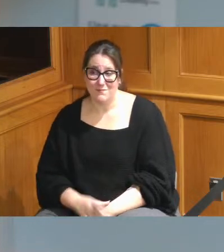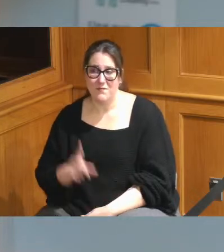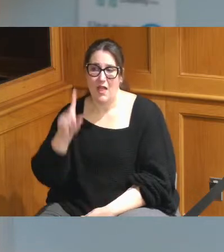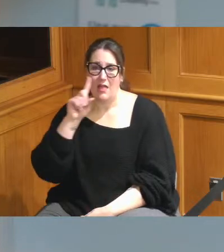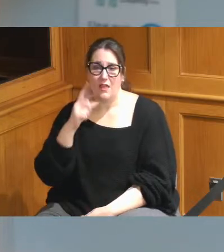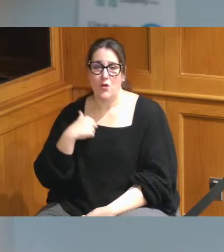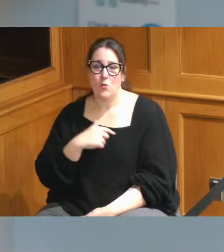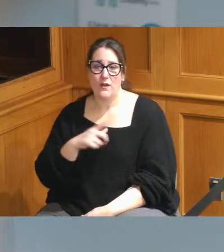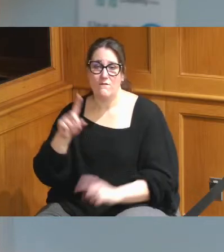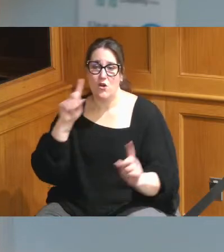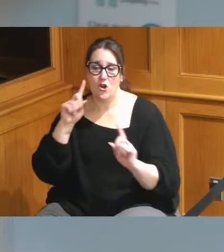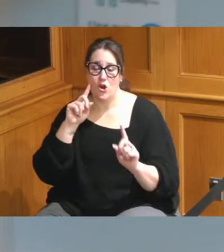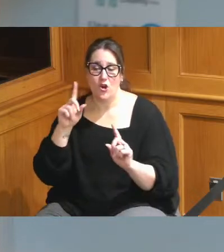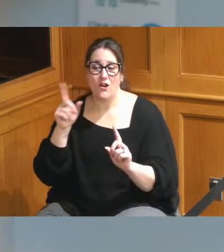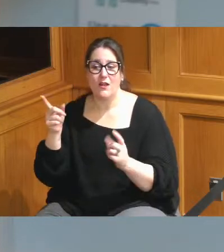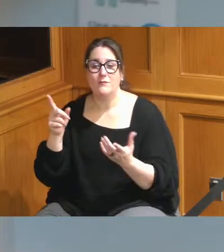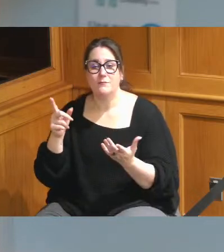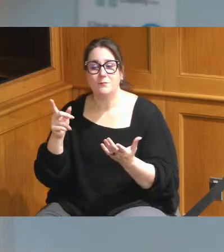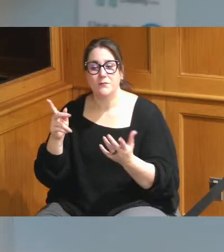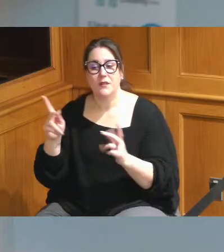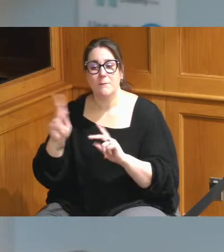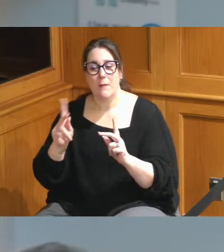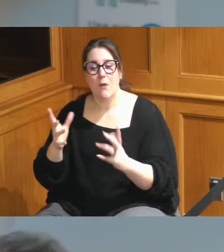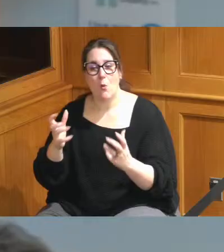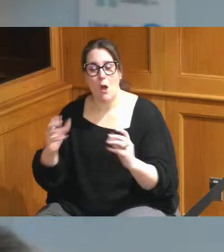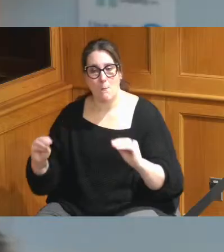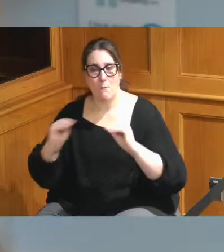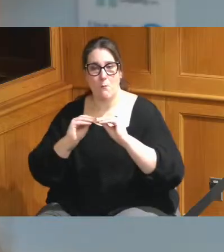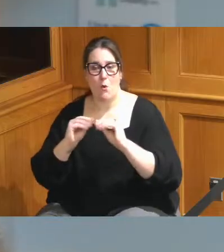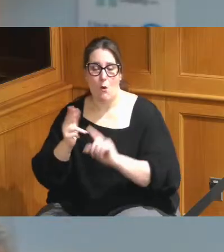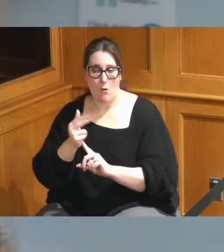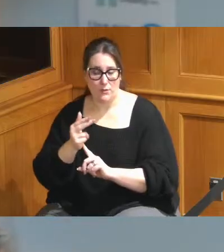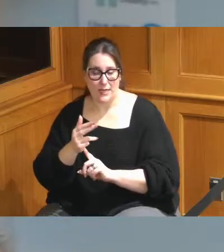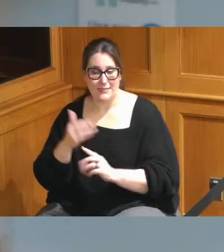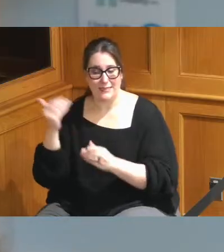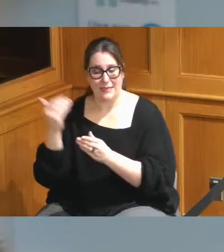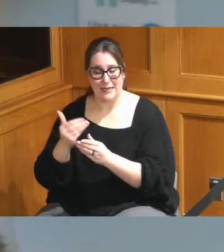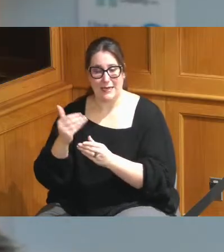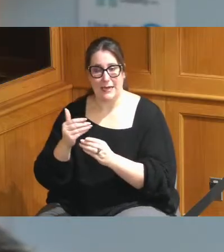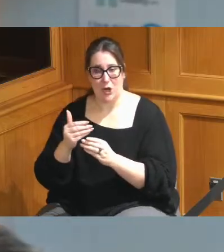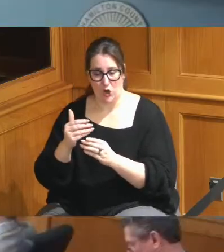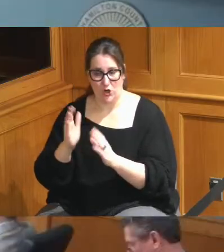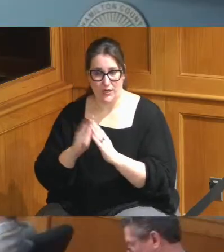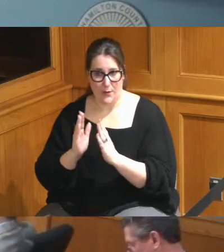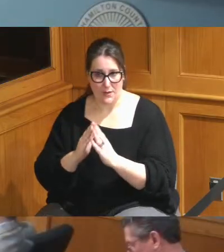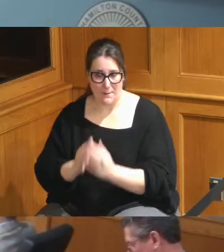bullishness around placing hotel down by the river between the stadiums. Okay, great. and thank you